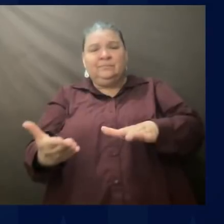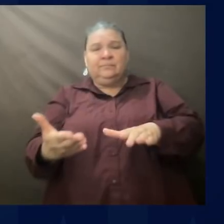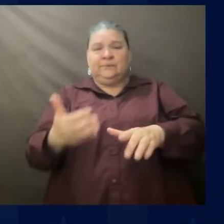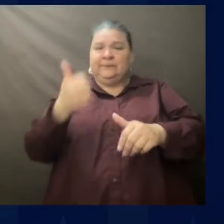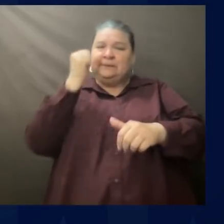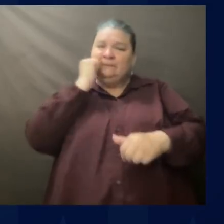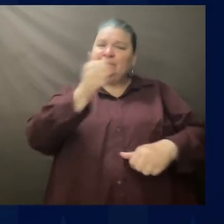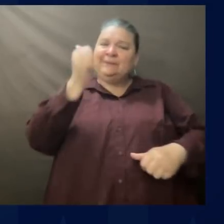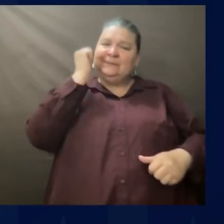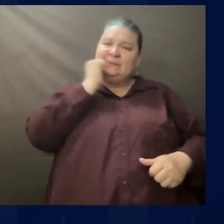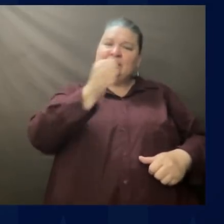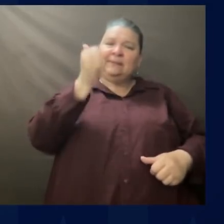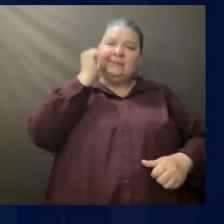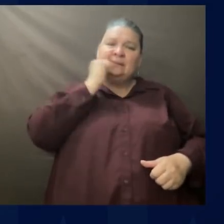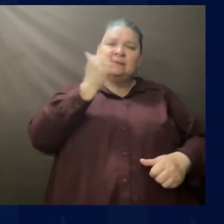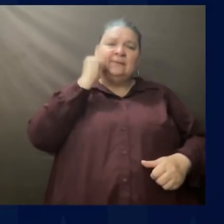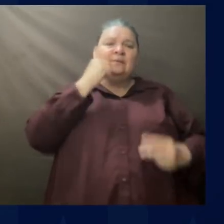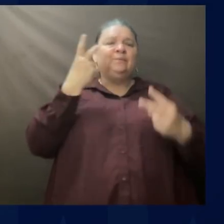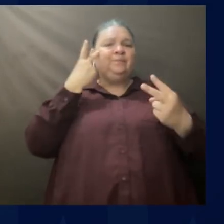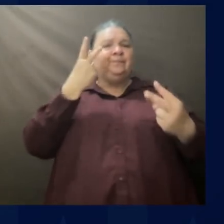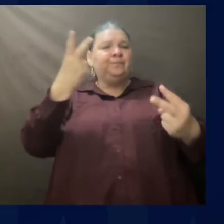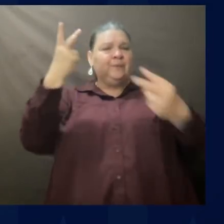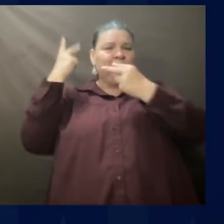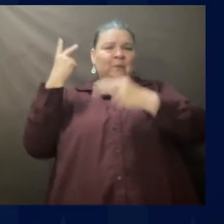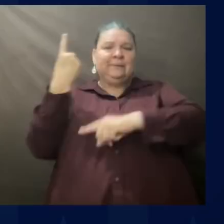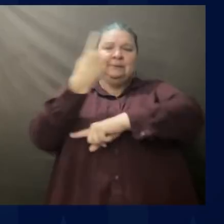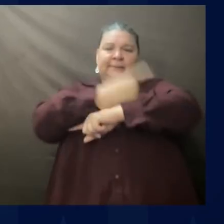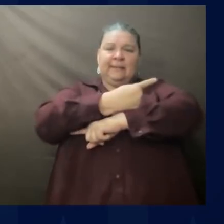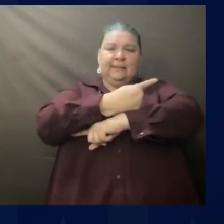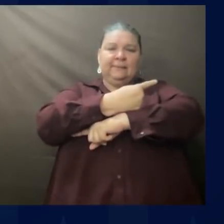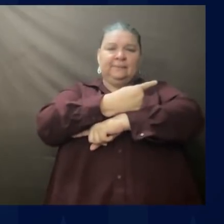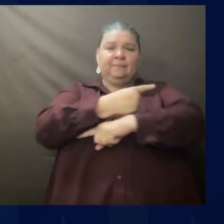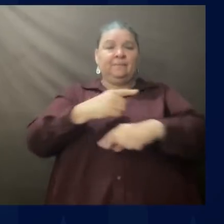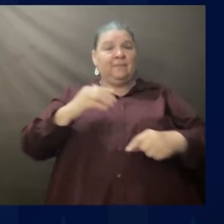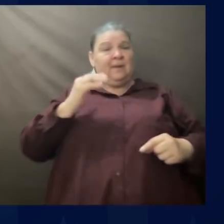Our fallen, fought and gave their lives for an idea.